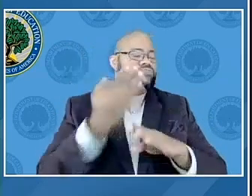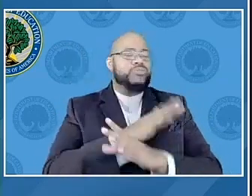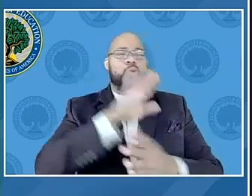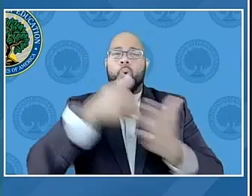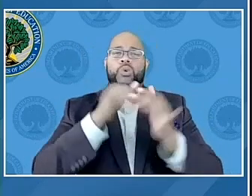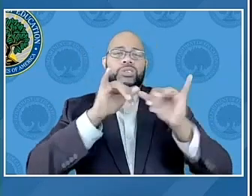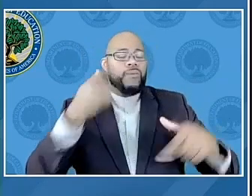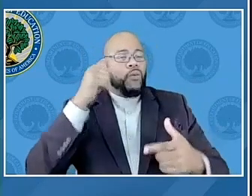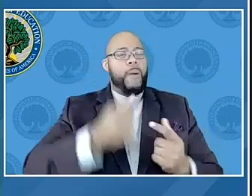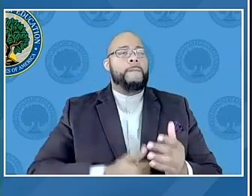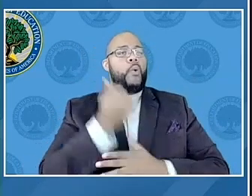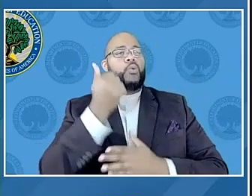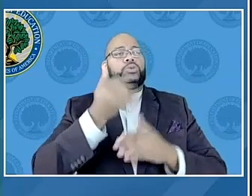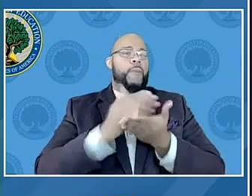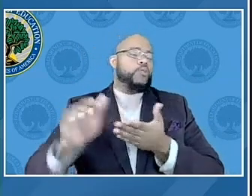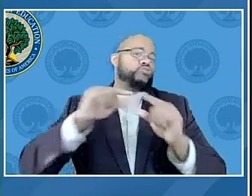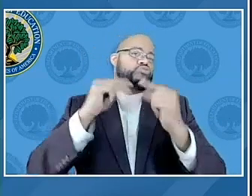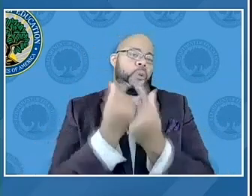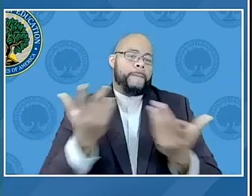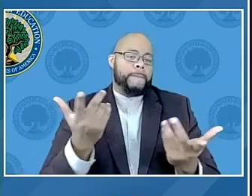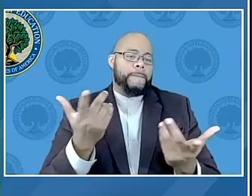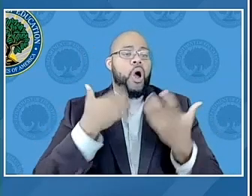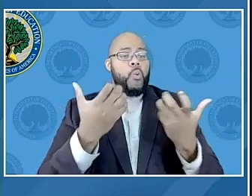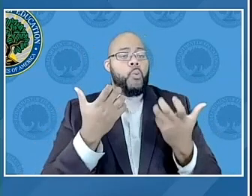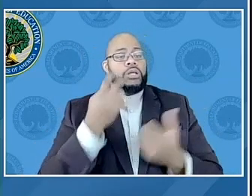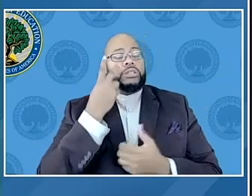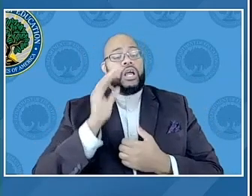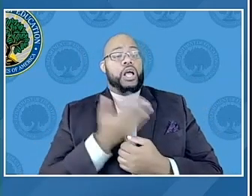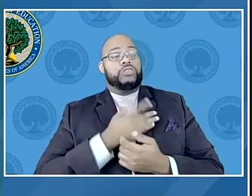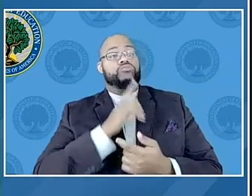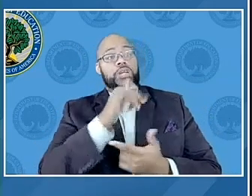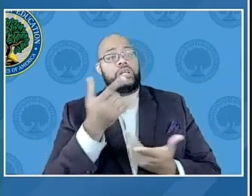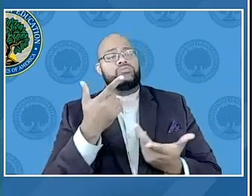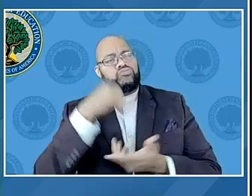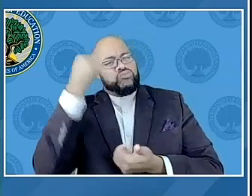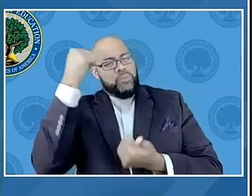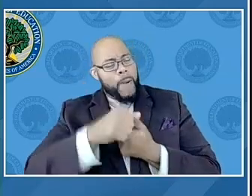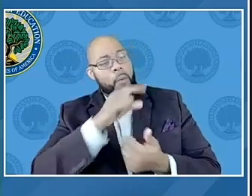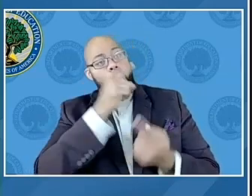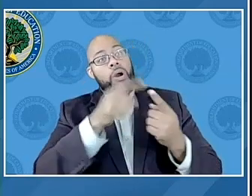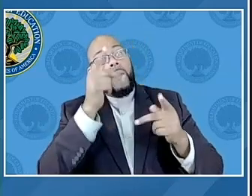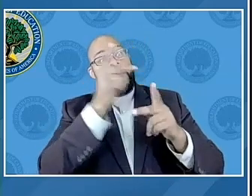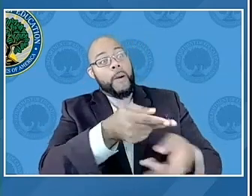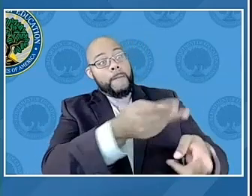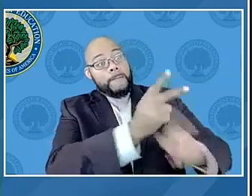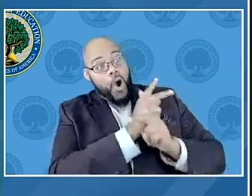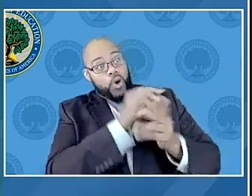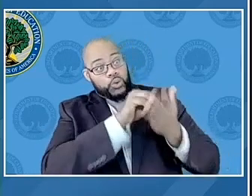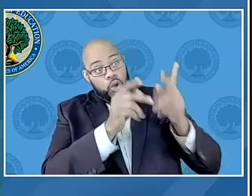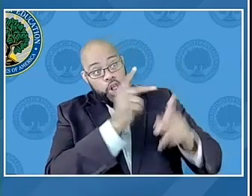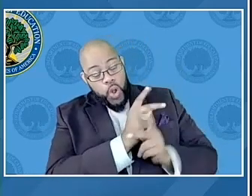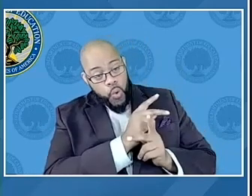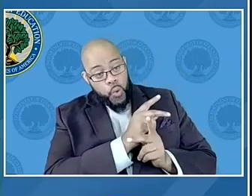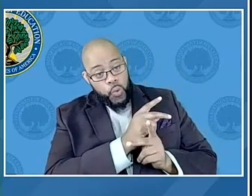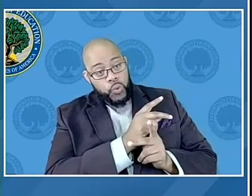marginalized groups. So I would like to see us really remember that when someone borrows a student loan, the standard repayment, the standard